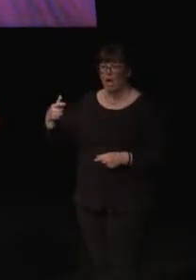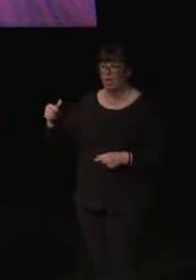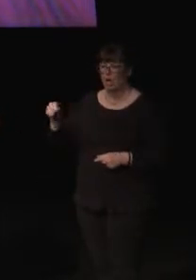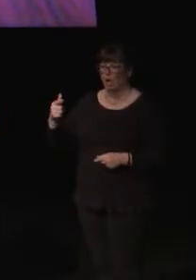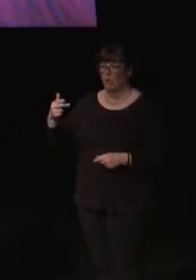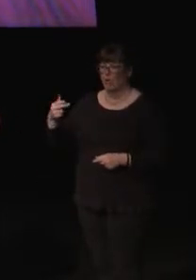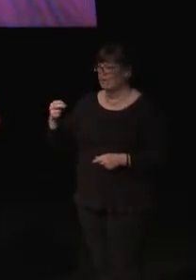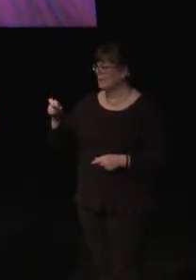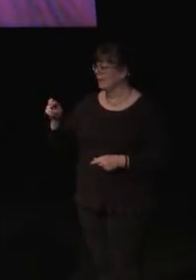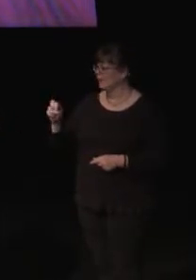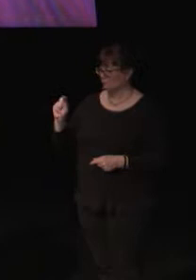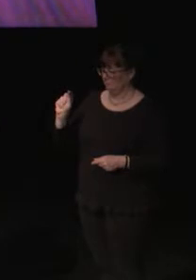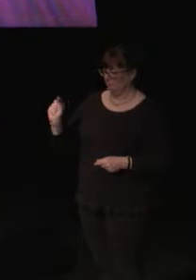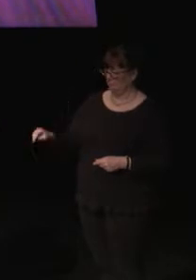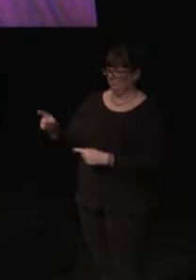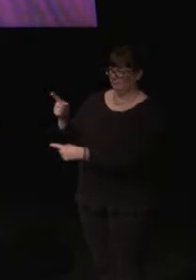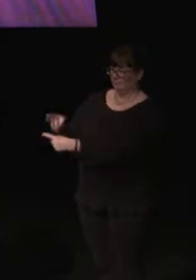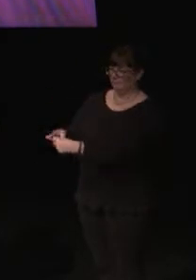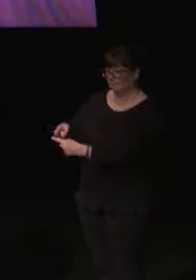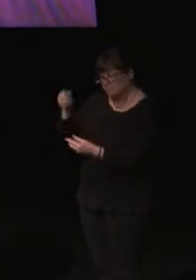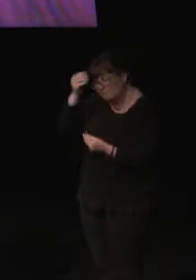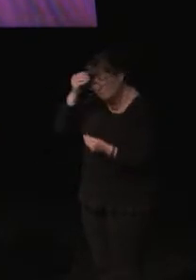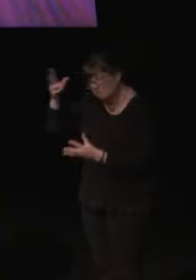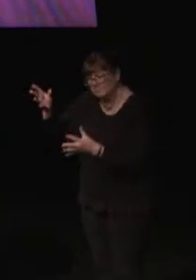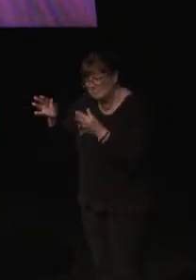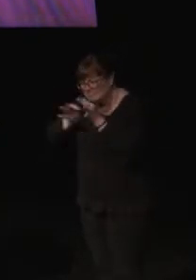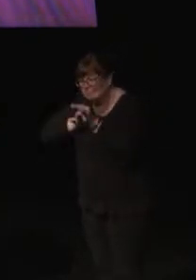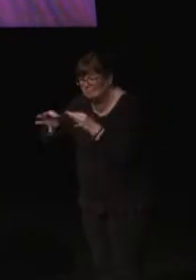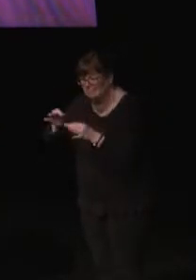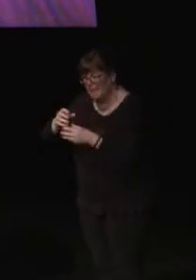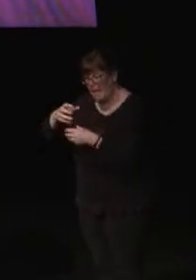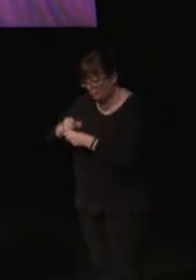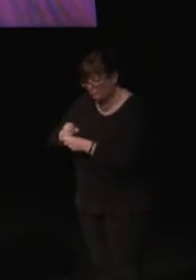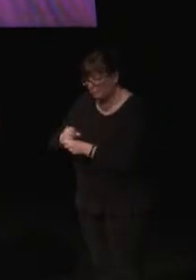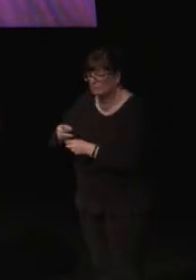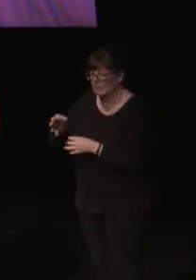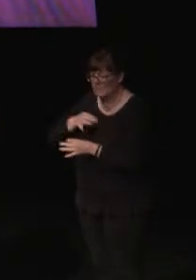can communicate a lot of intent very very quickly, and a lot easier than just having the ease to say